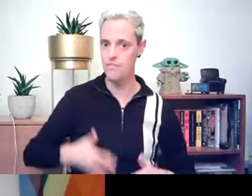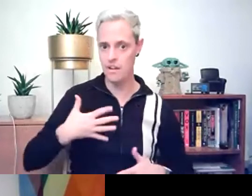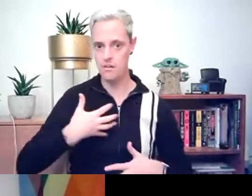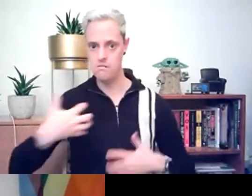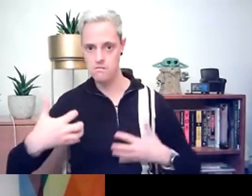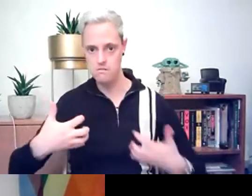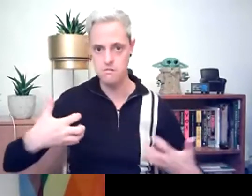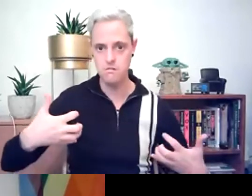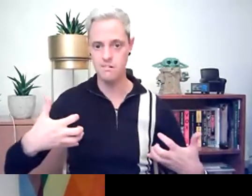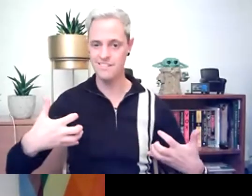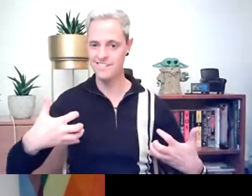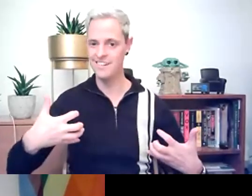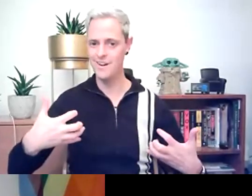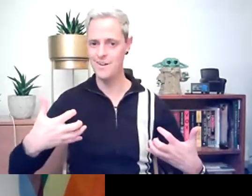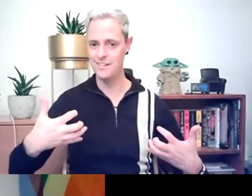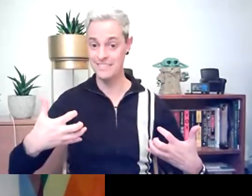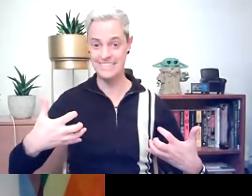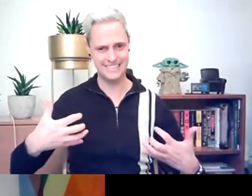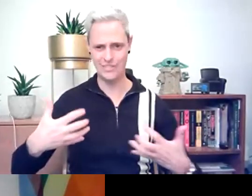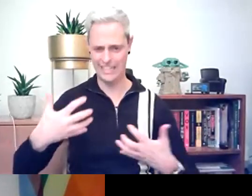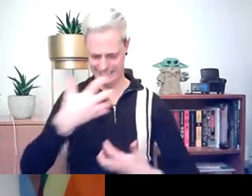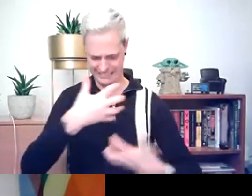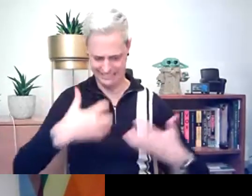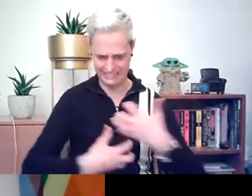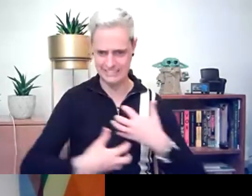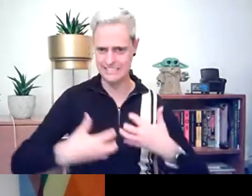18:45:46 Or they aren't validated or respected for who they are.